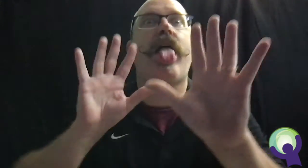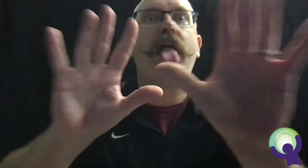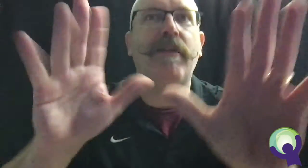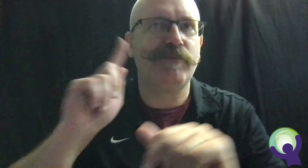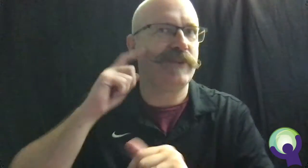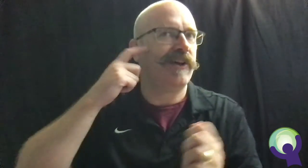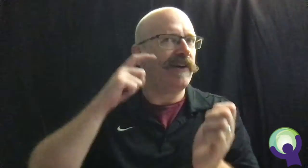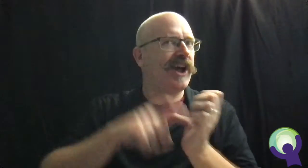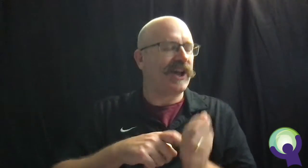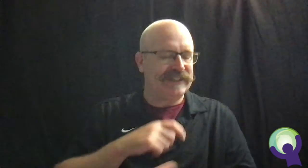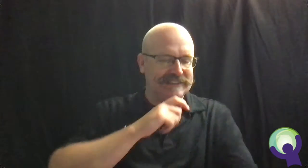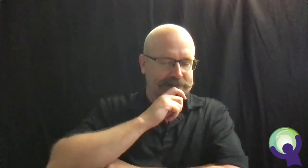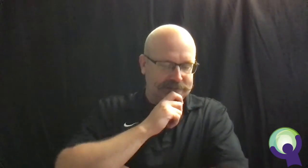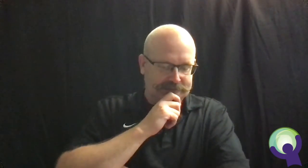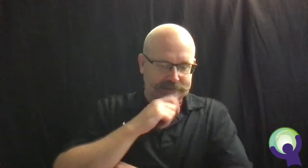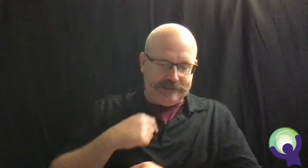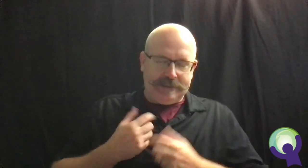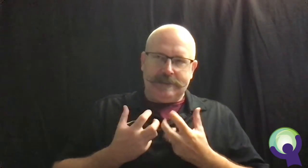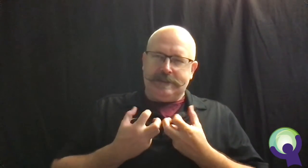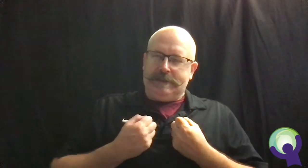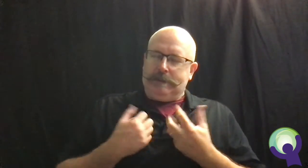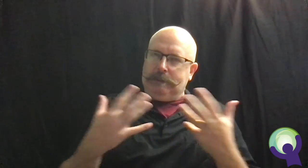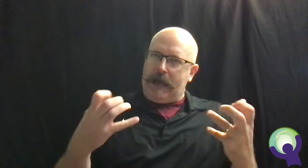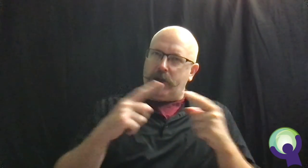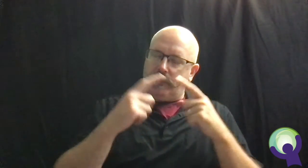That would get us noticed, all right.